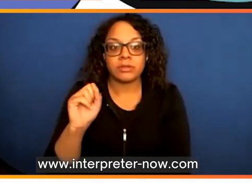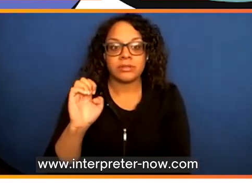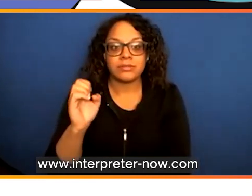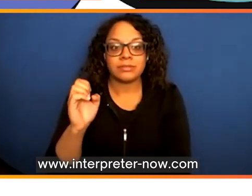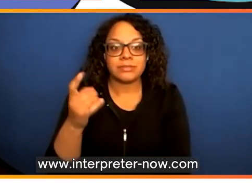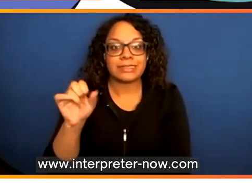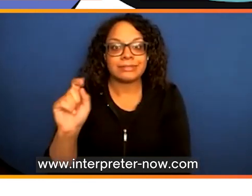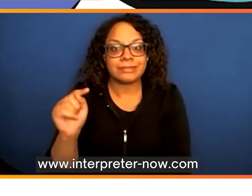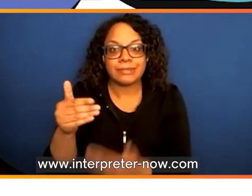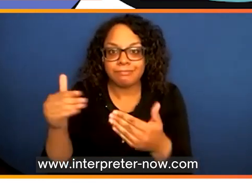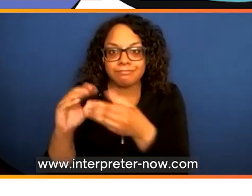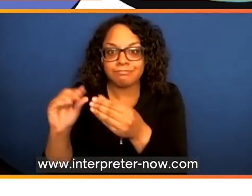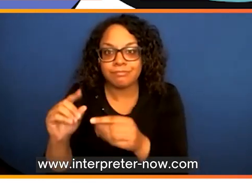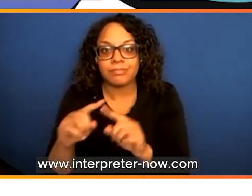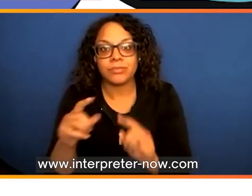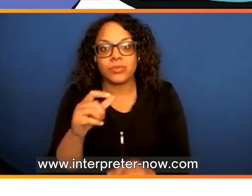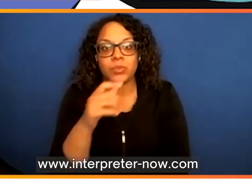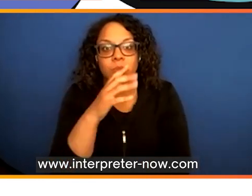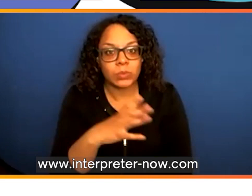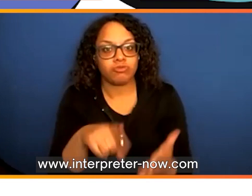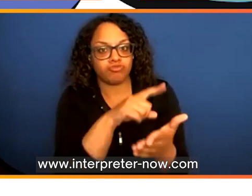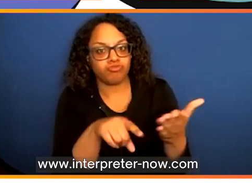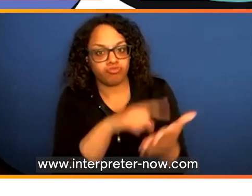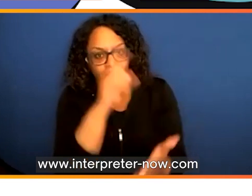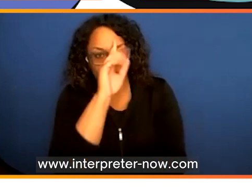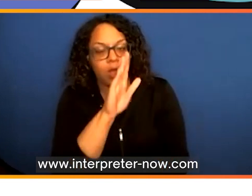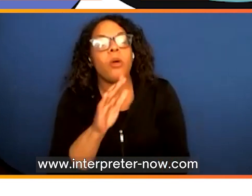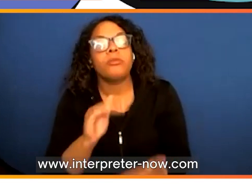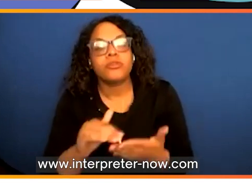criticized for their failures more often. That's kind of what it boils down to. So simply